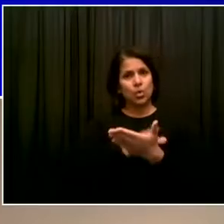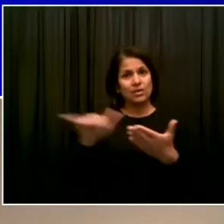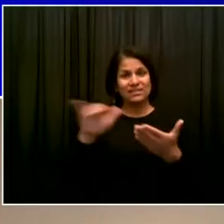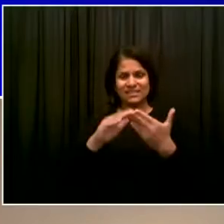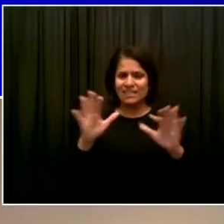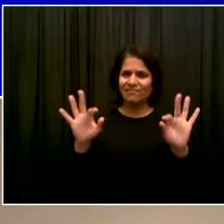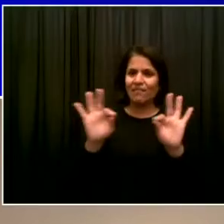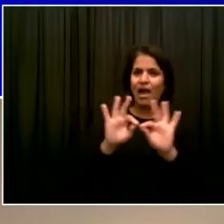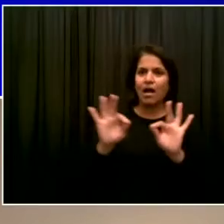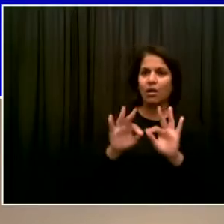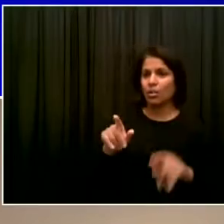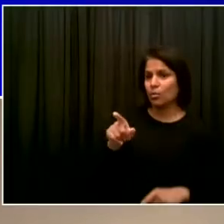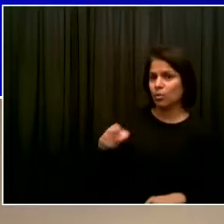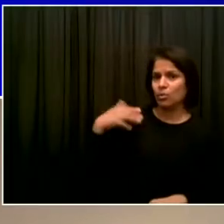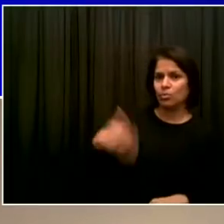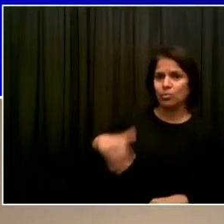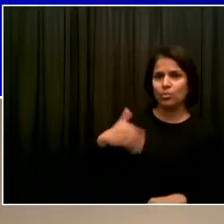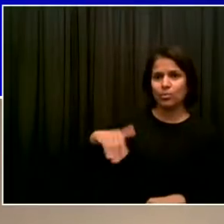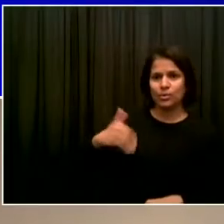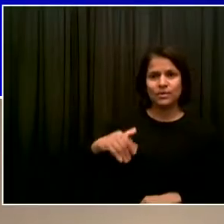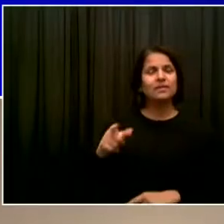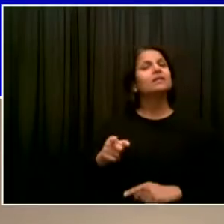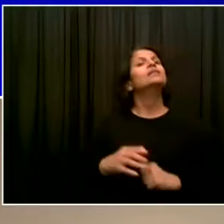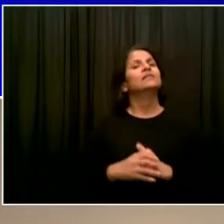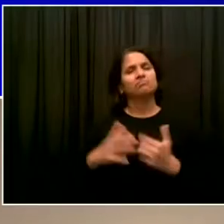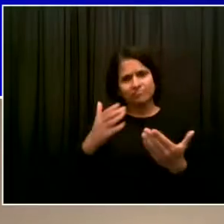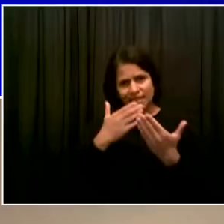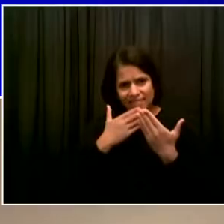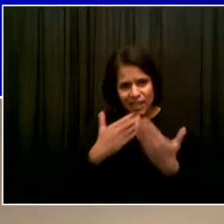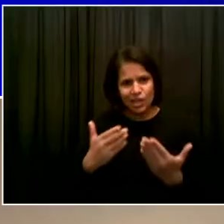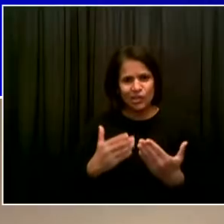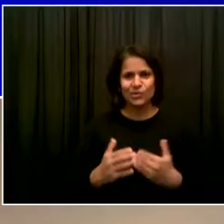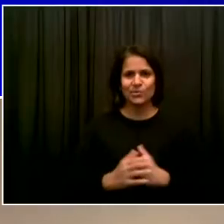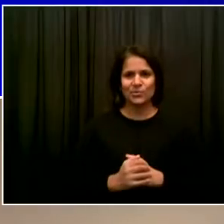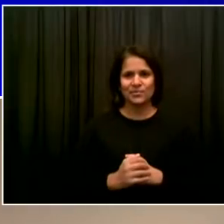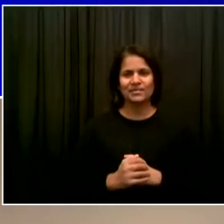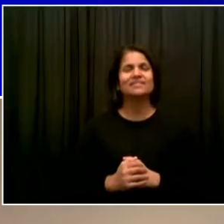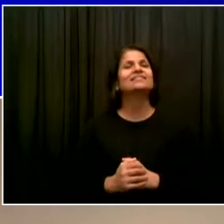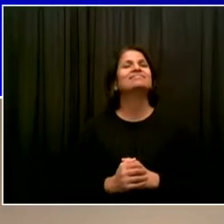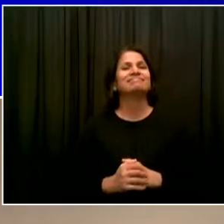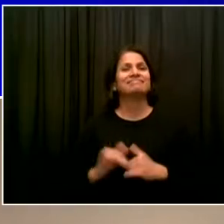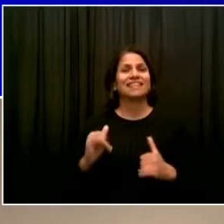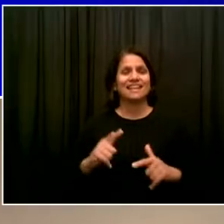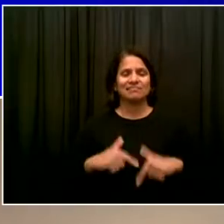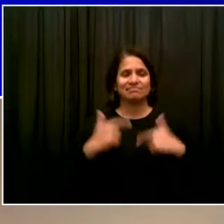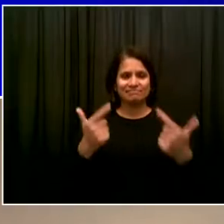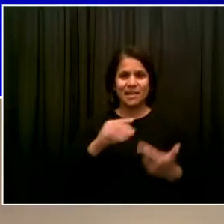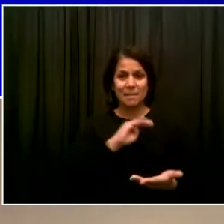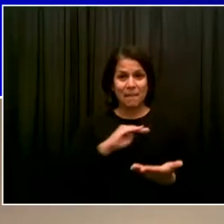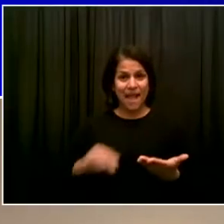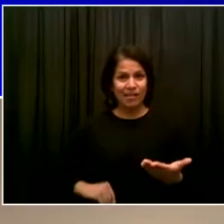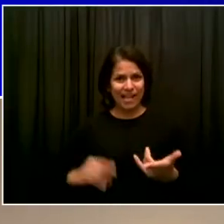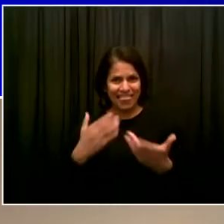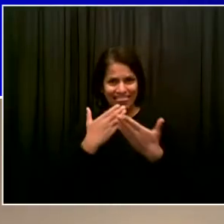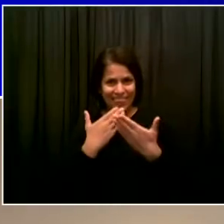GREAT CITY. FOR THAT, WE PRAISE AND HONOR HER THANK YOU, GLORIA STEINEM.